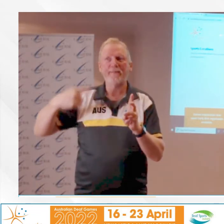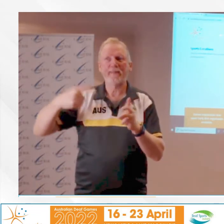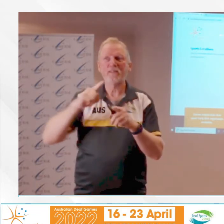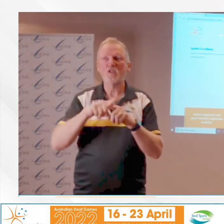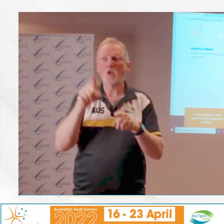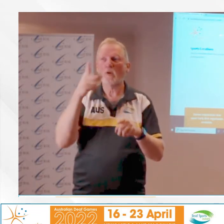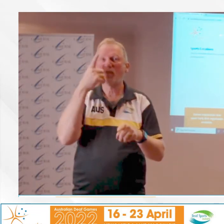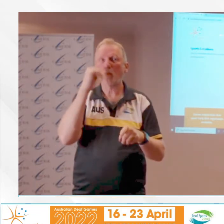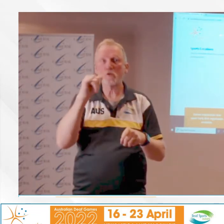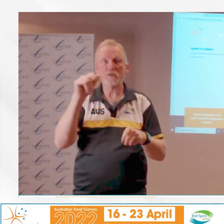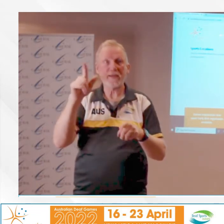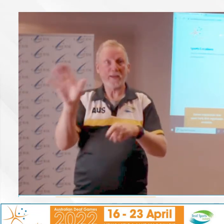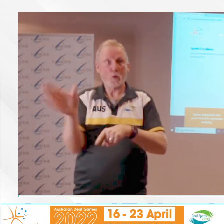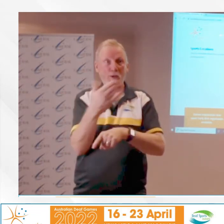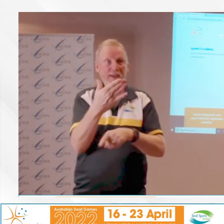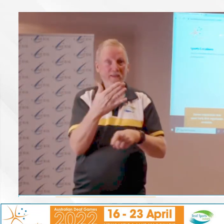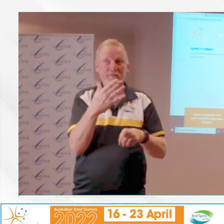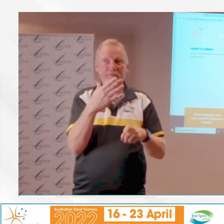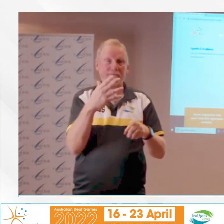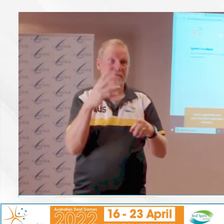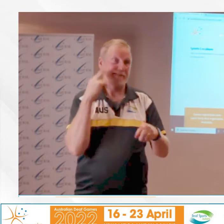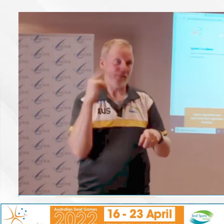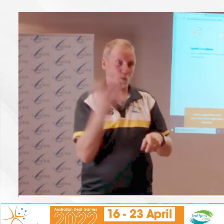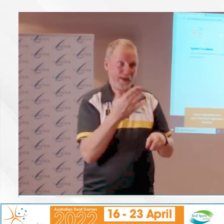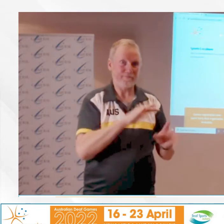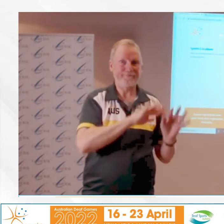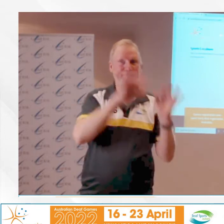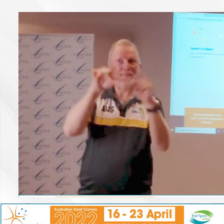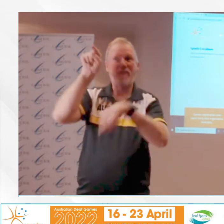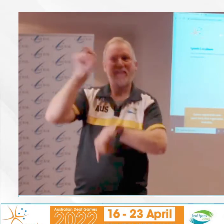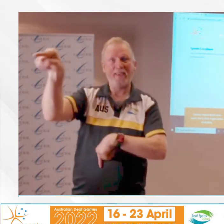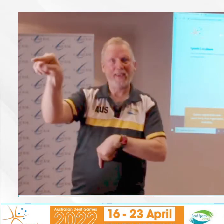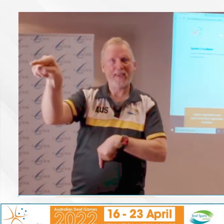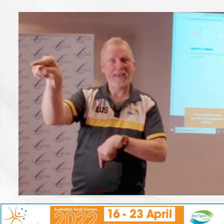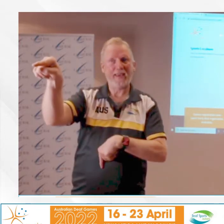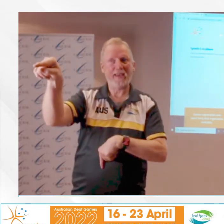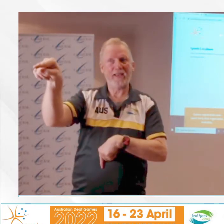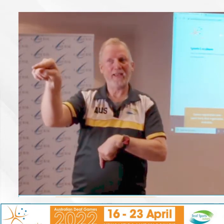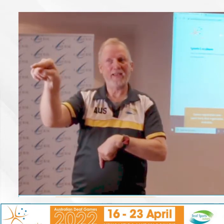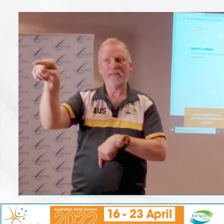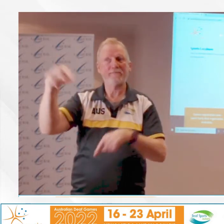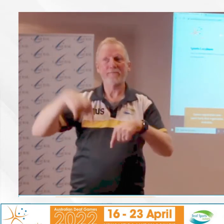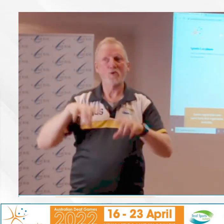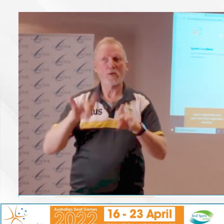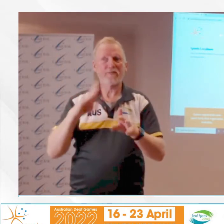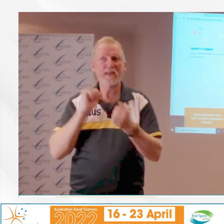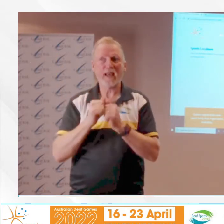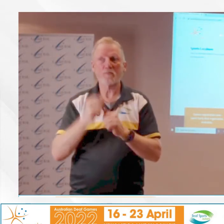and it's been running for three years so all the curriculars are heading off to that in january